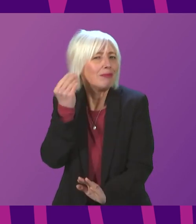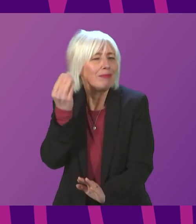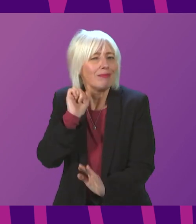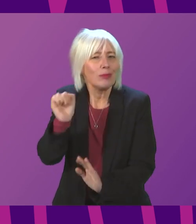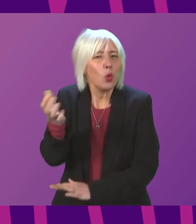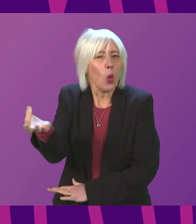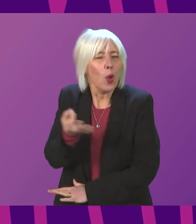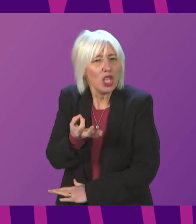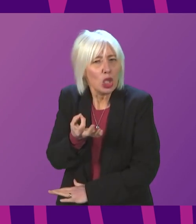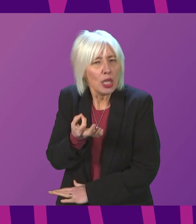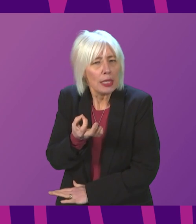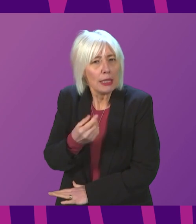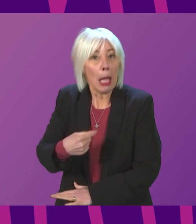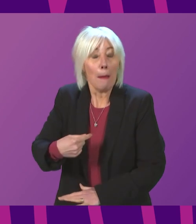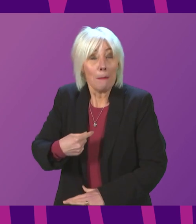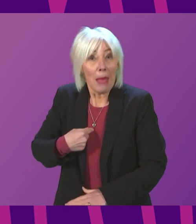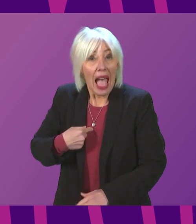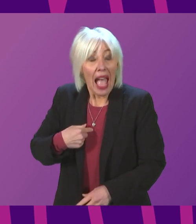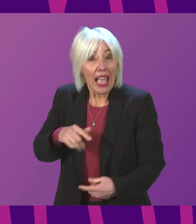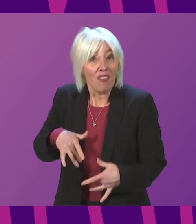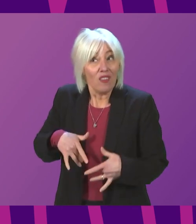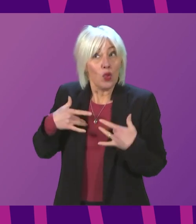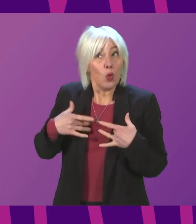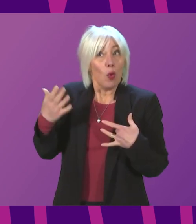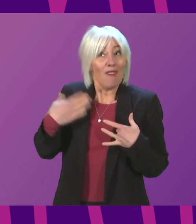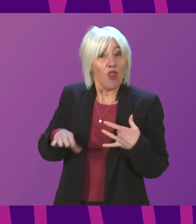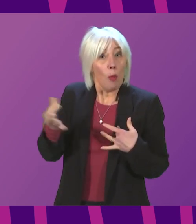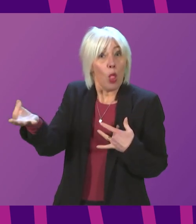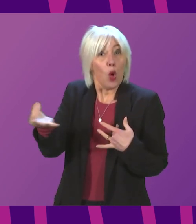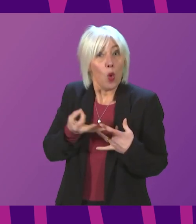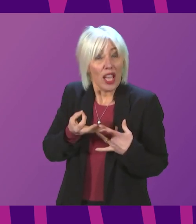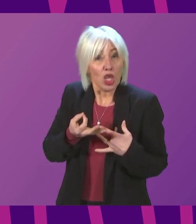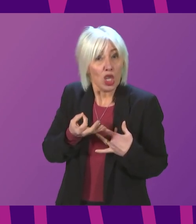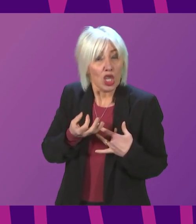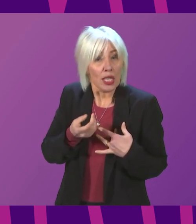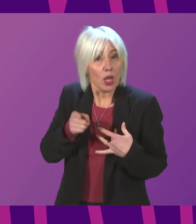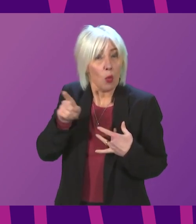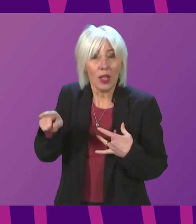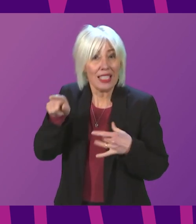question. My impression from the question was that he is not in support of the measures